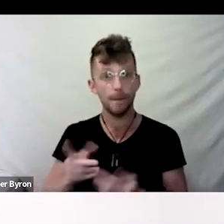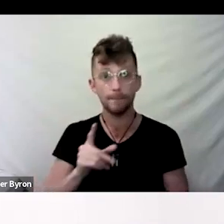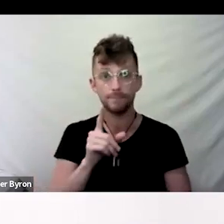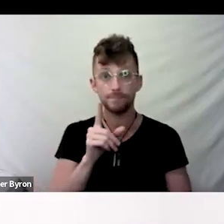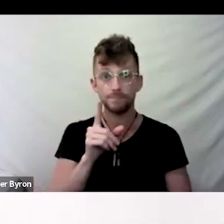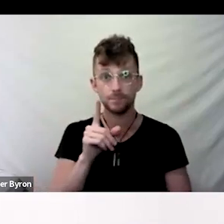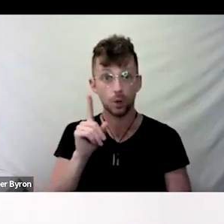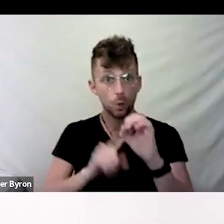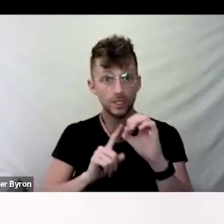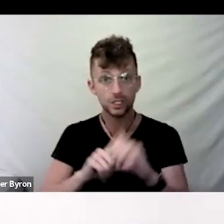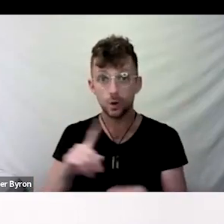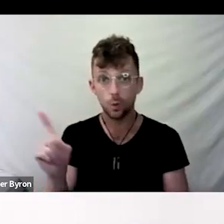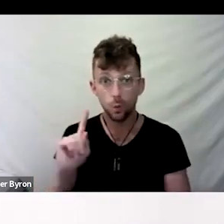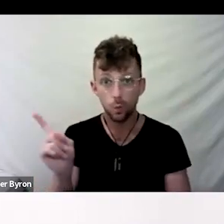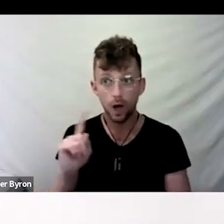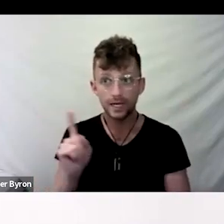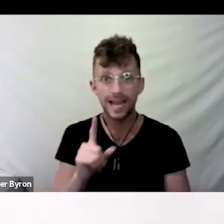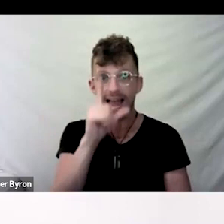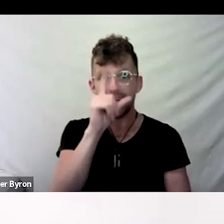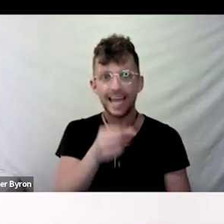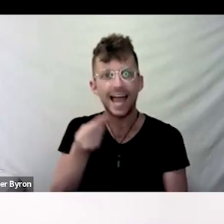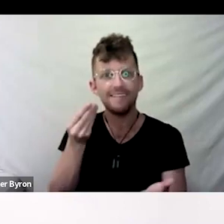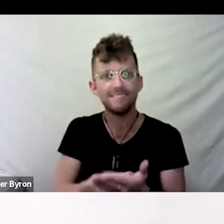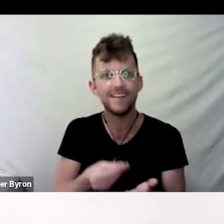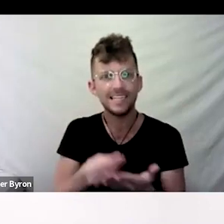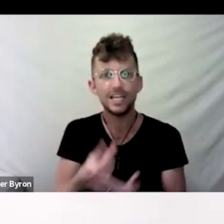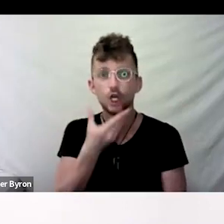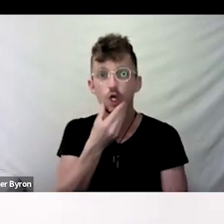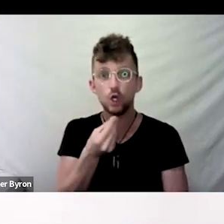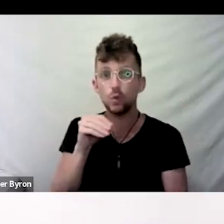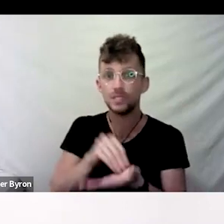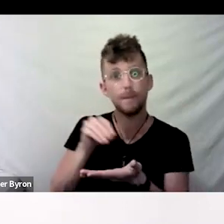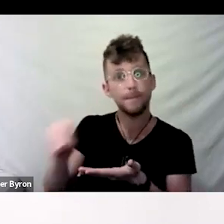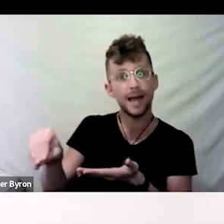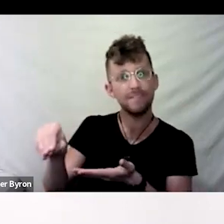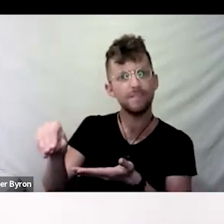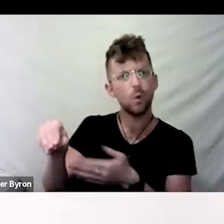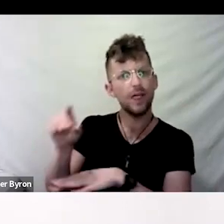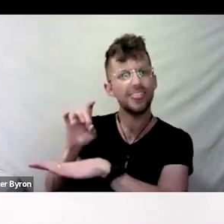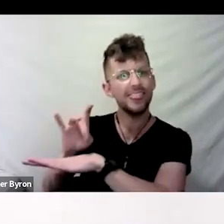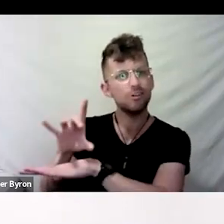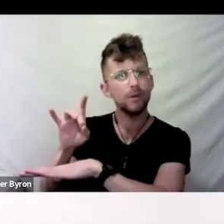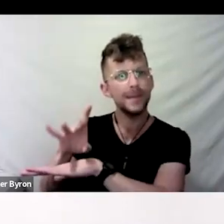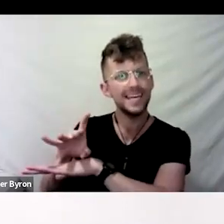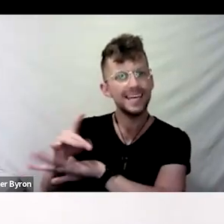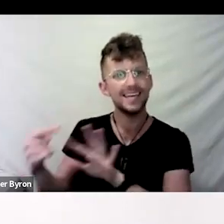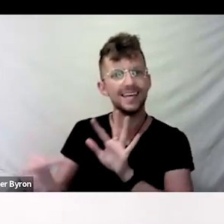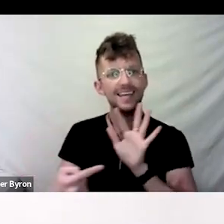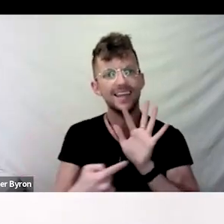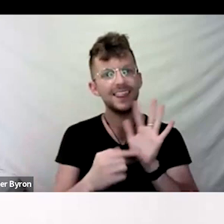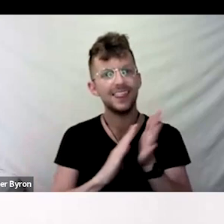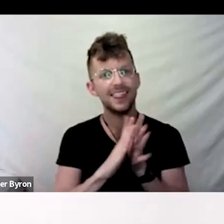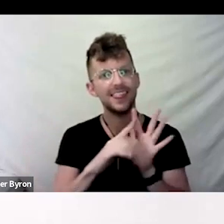be used to pay for therapies? Vic?